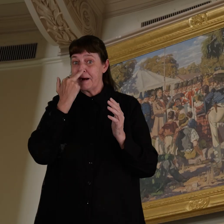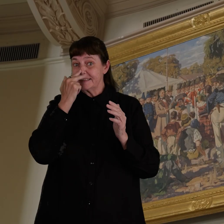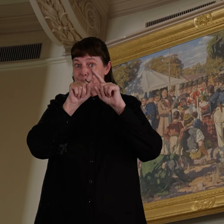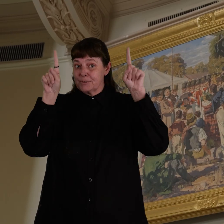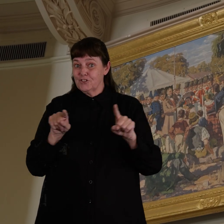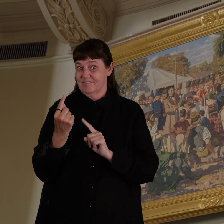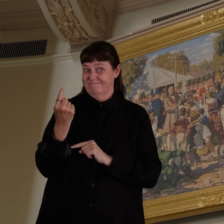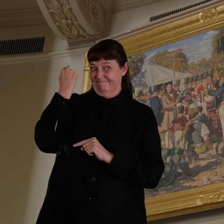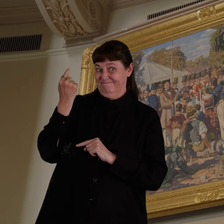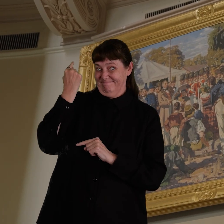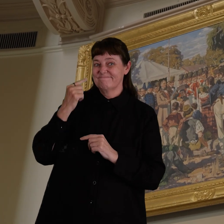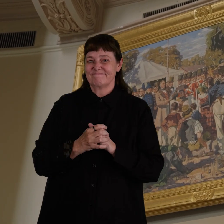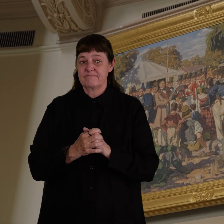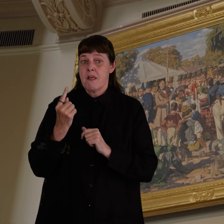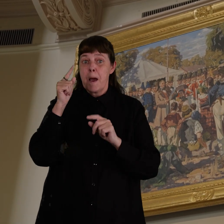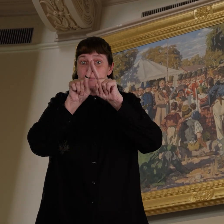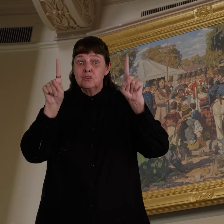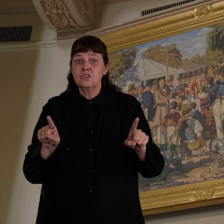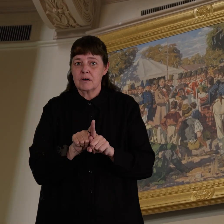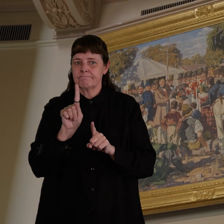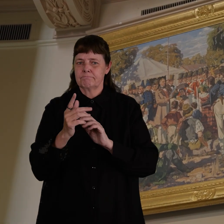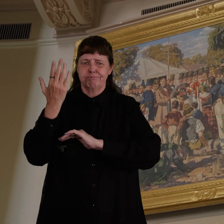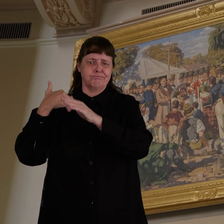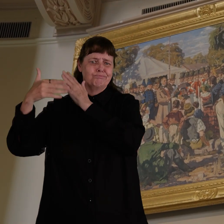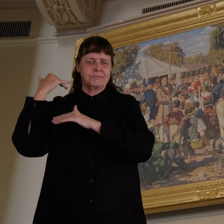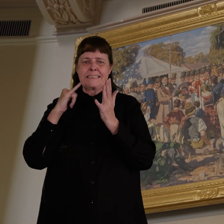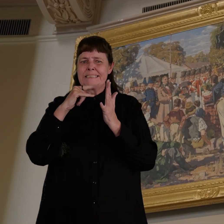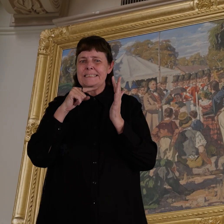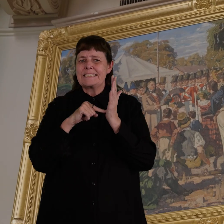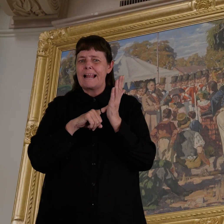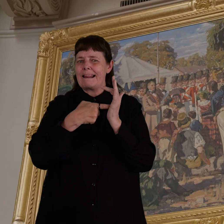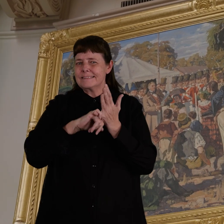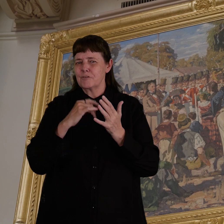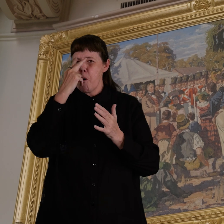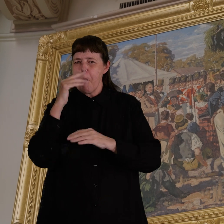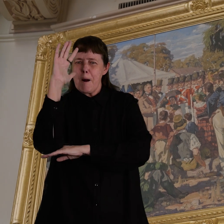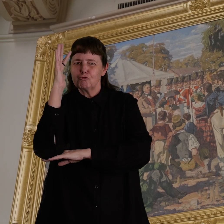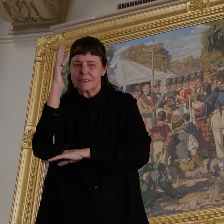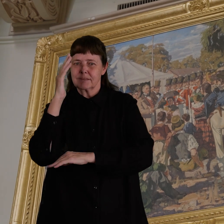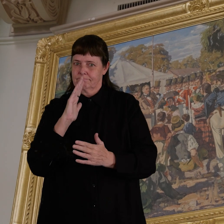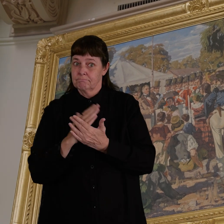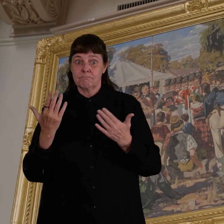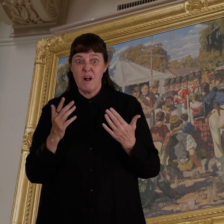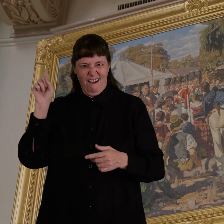the painting behind me. This is a picture of Proclamation of South Australia, 1836,